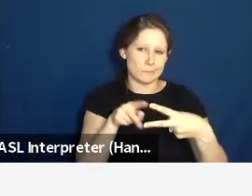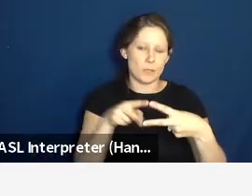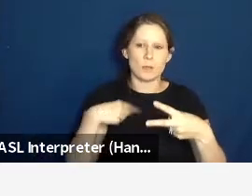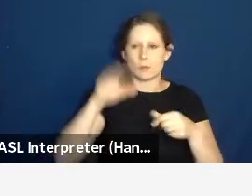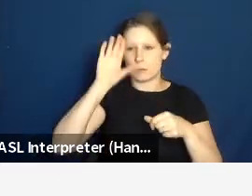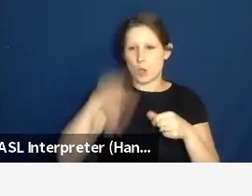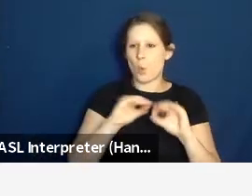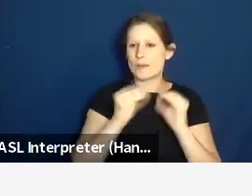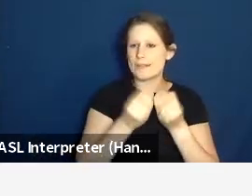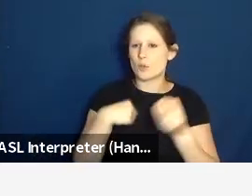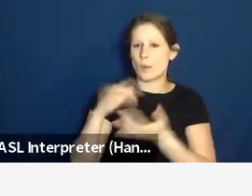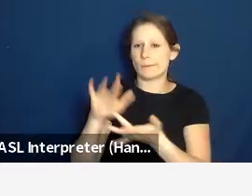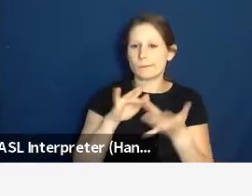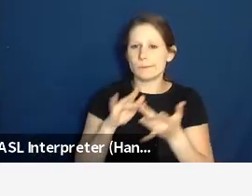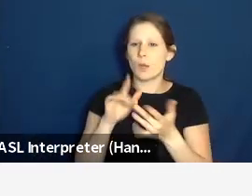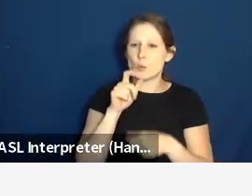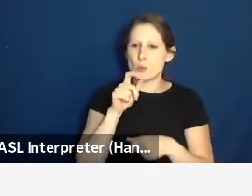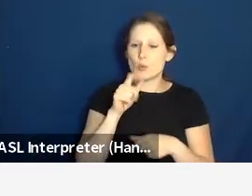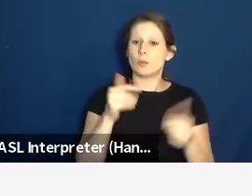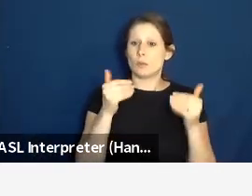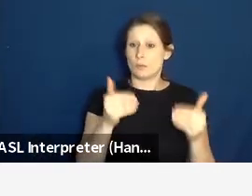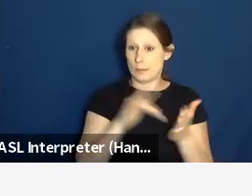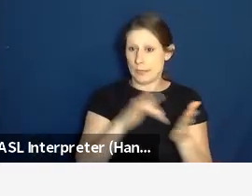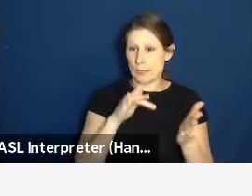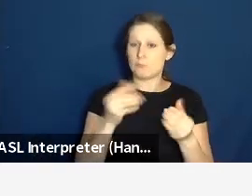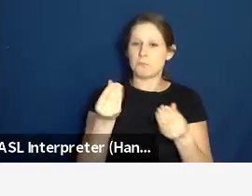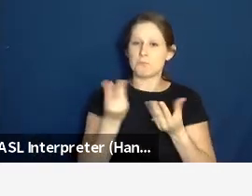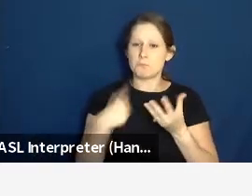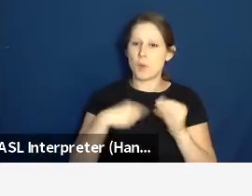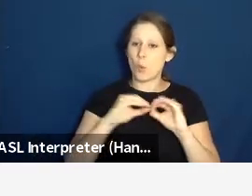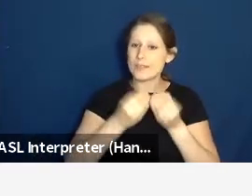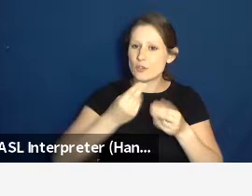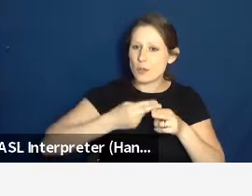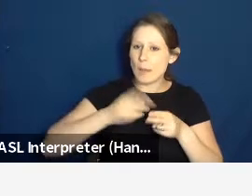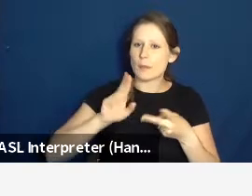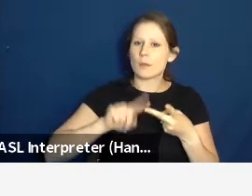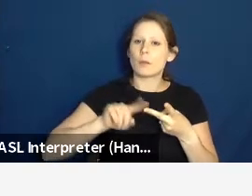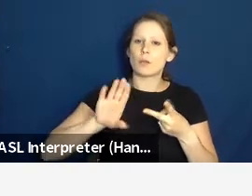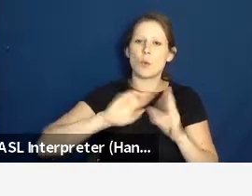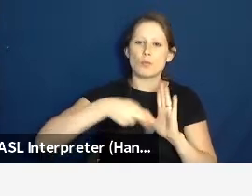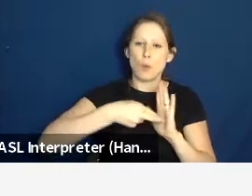When you click on that and give us that information, it brings you to the video. We ask